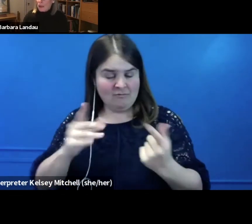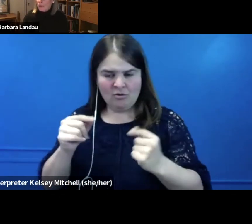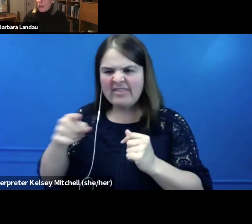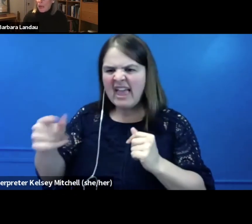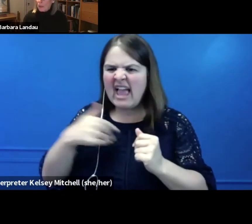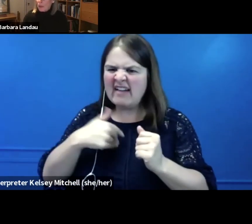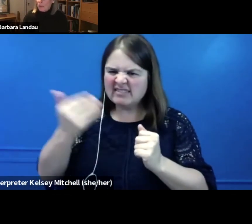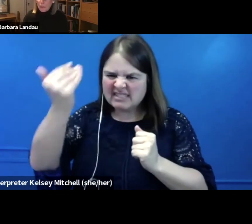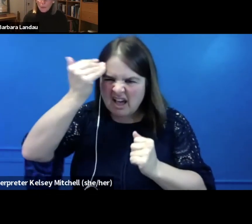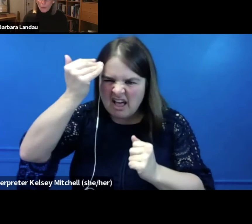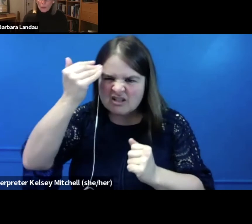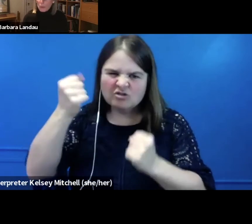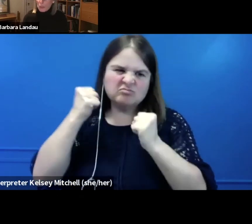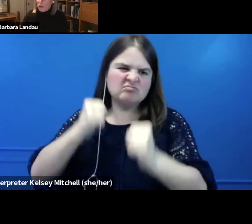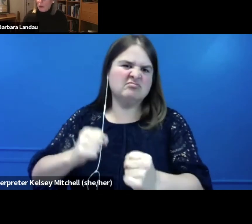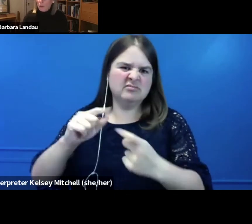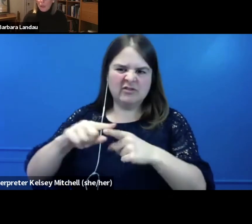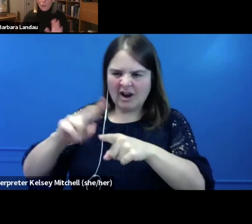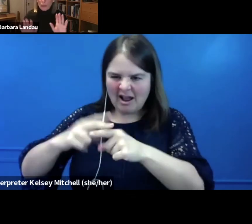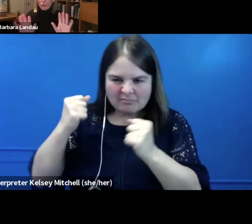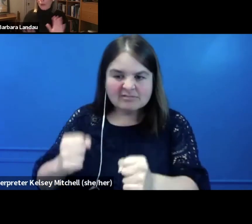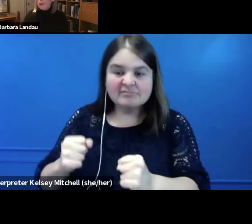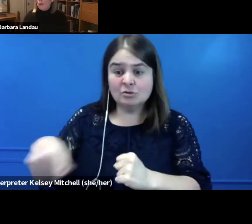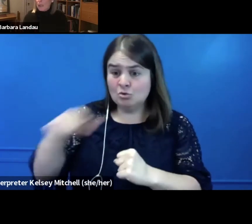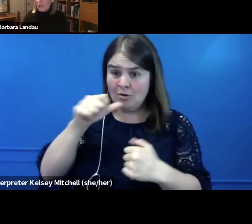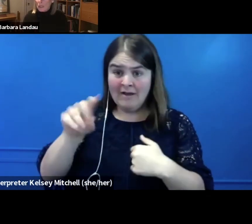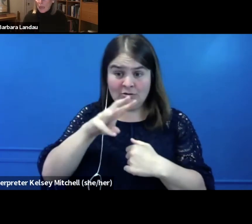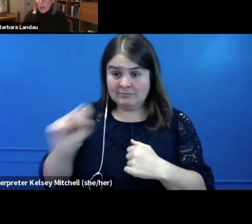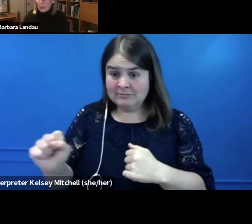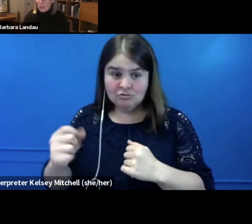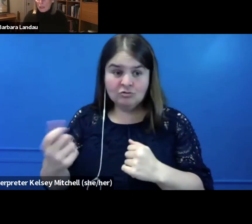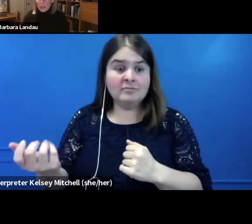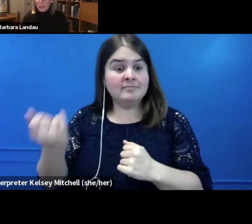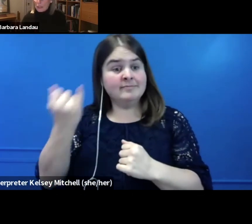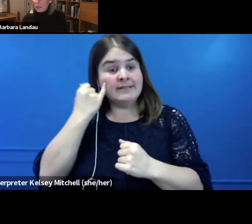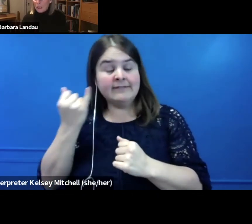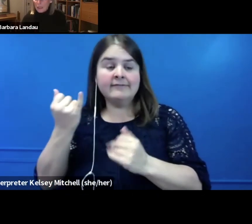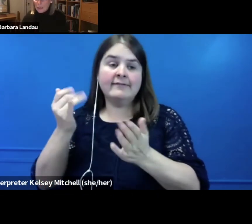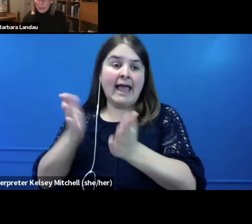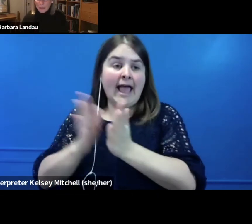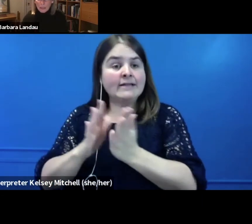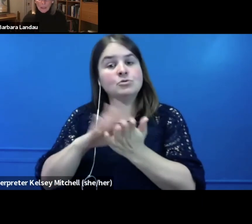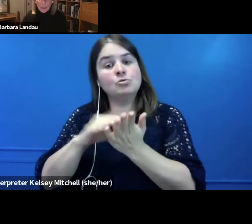vocabulary people with williams syndrome when confronted with these tasks this is